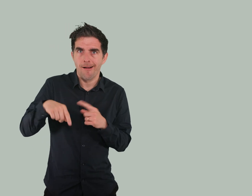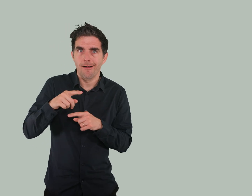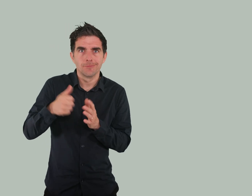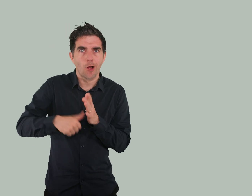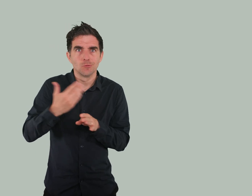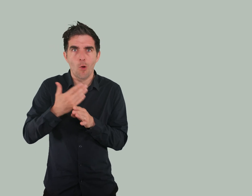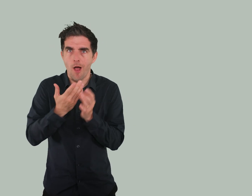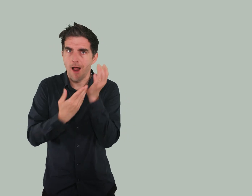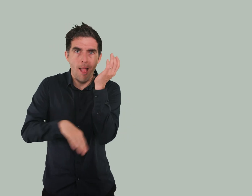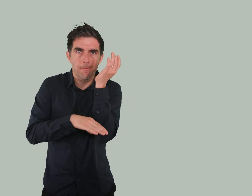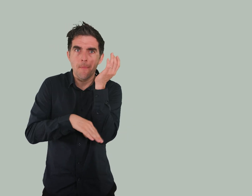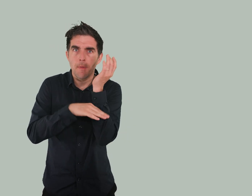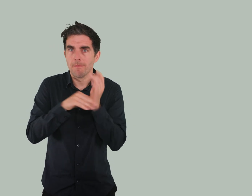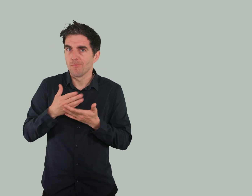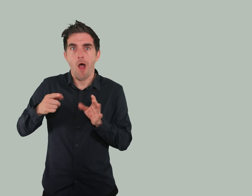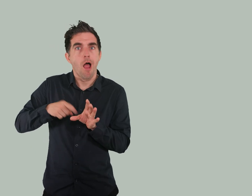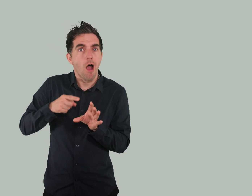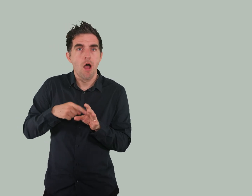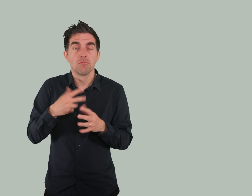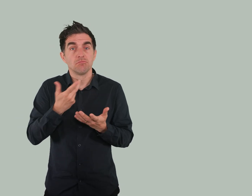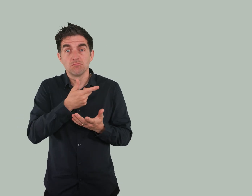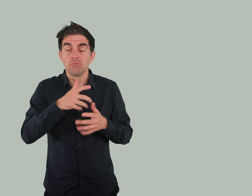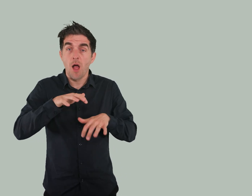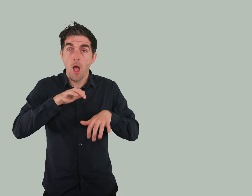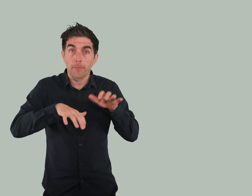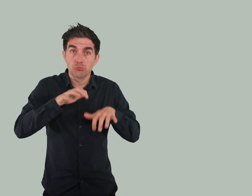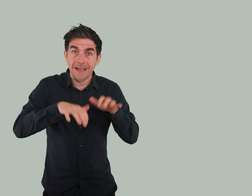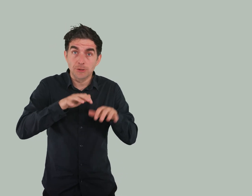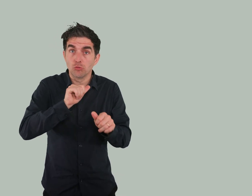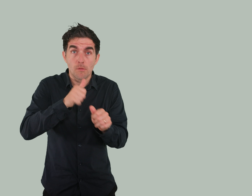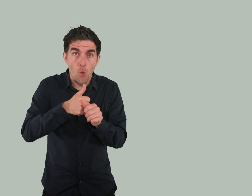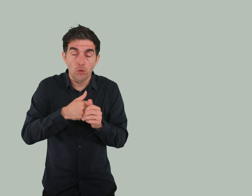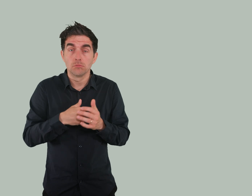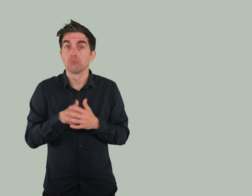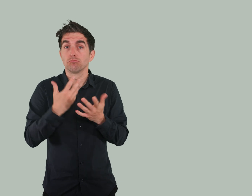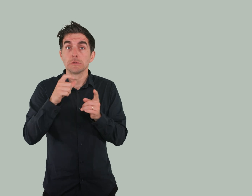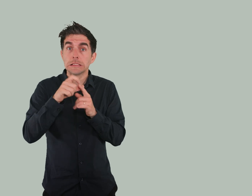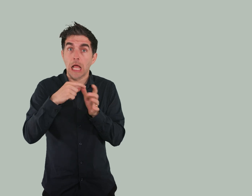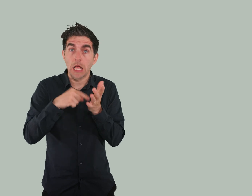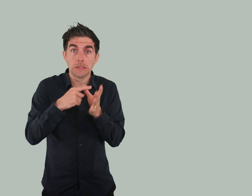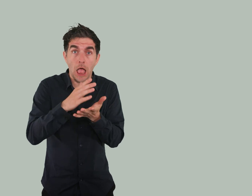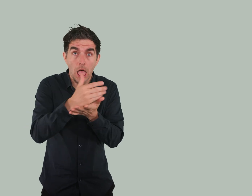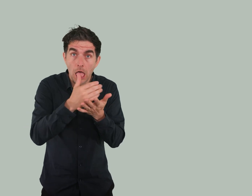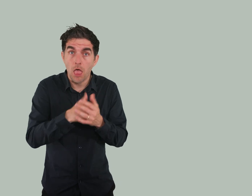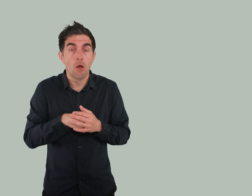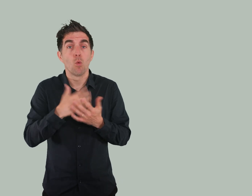a foothold for younger workers: administrative support, data entry,